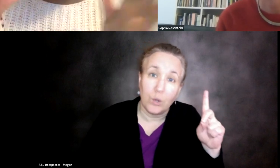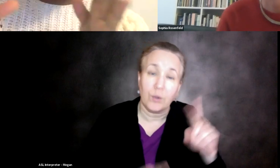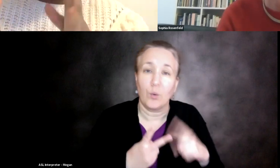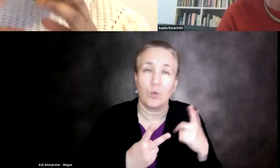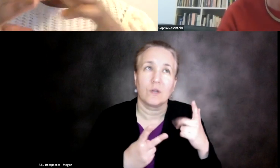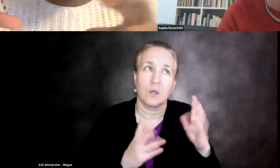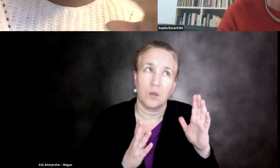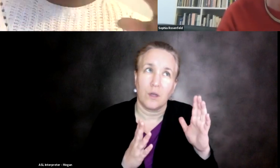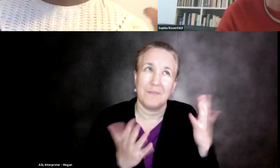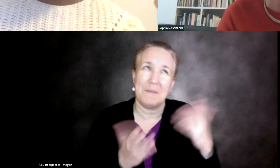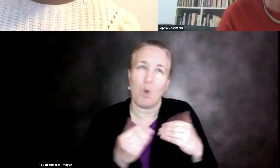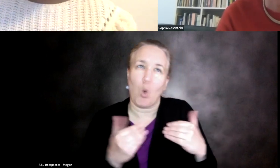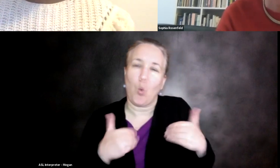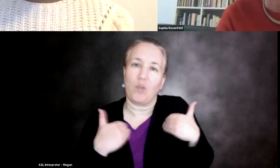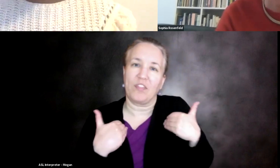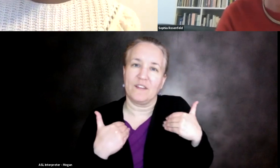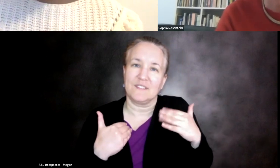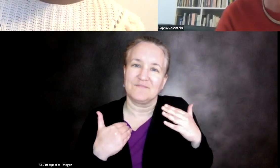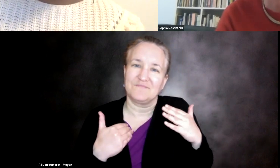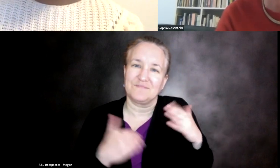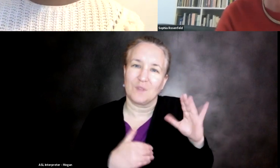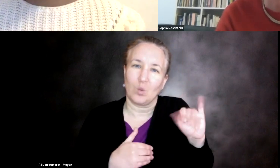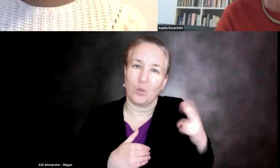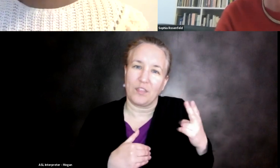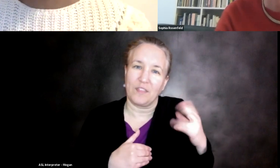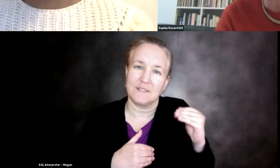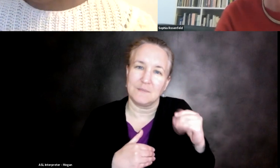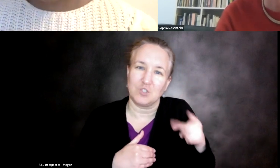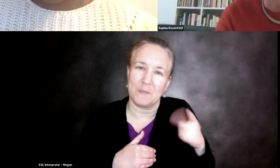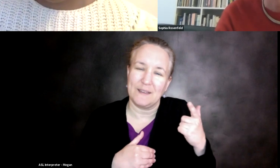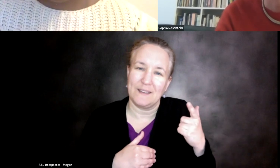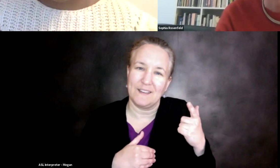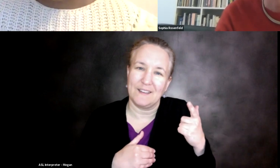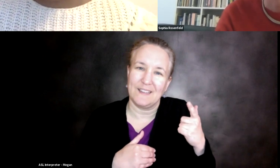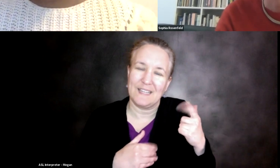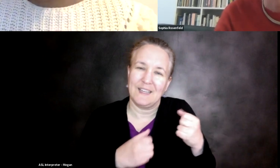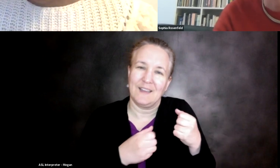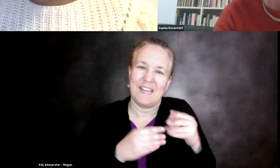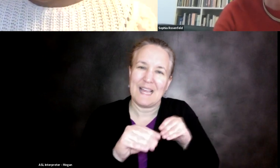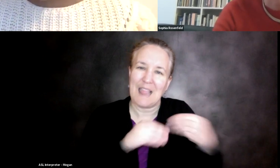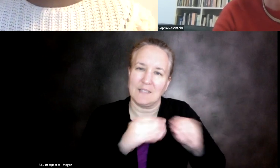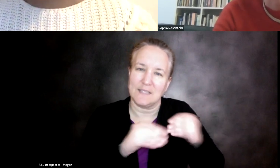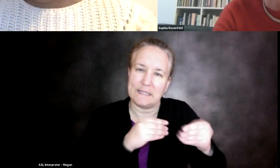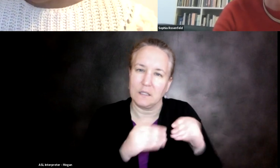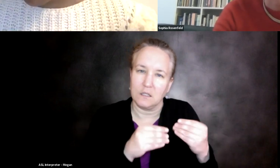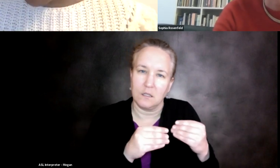maybe more youth, seems to be elasticated